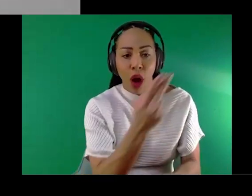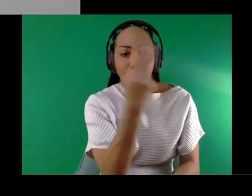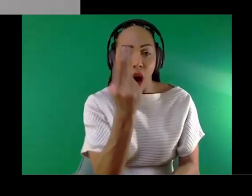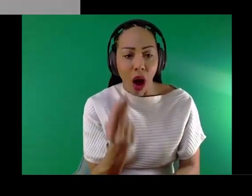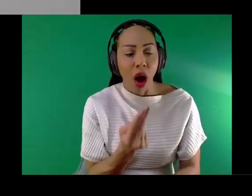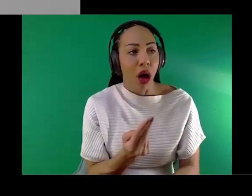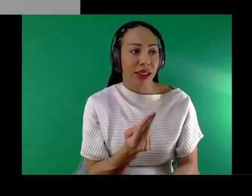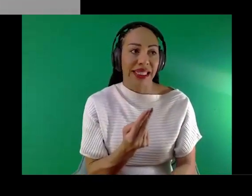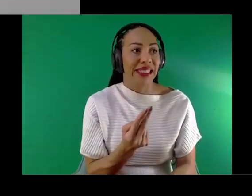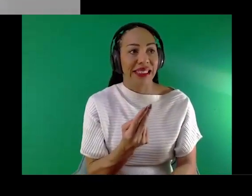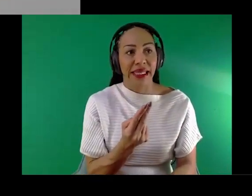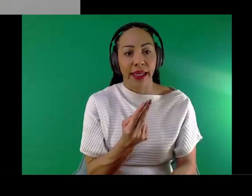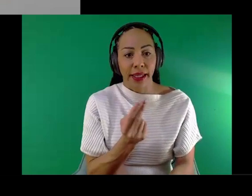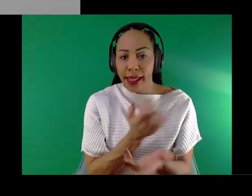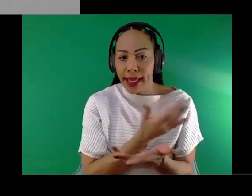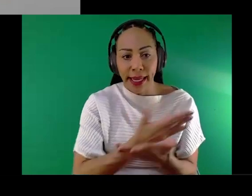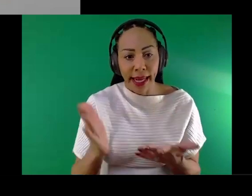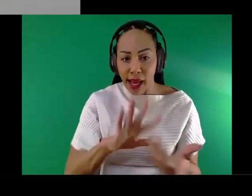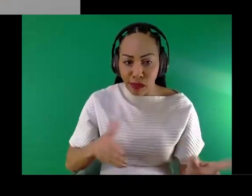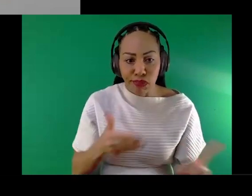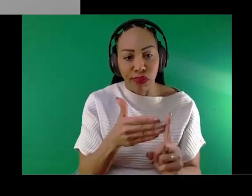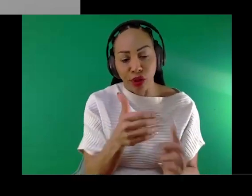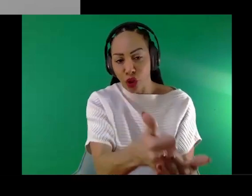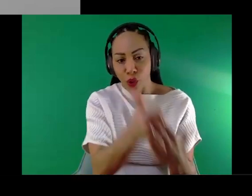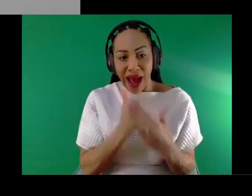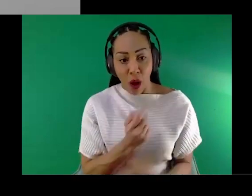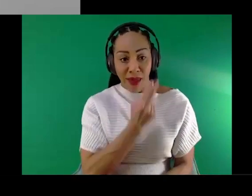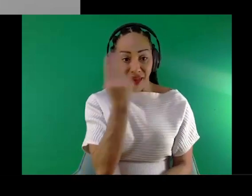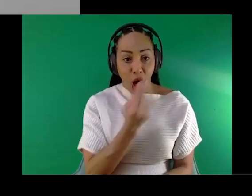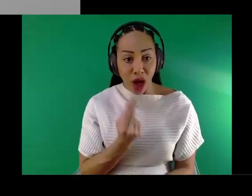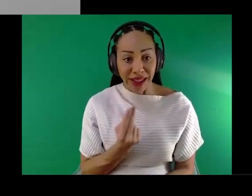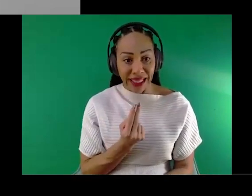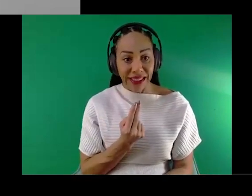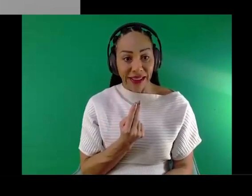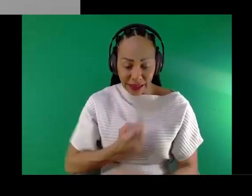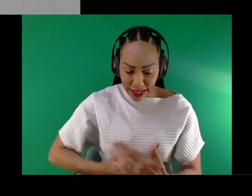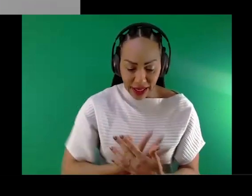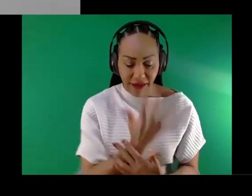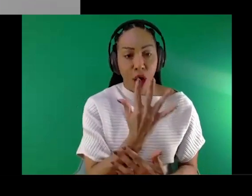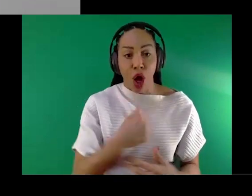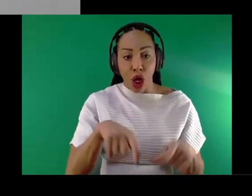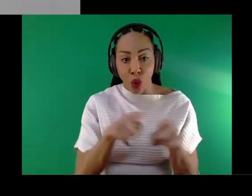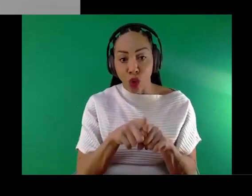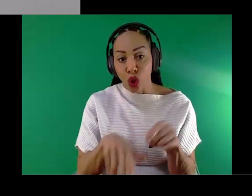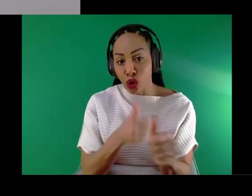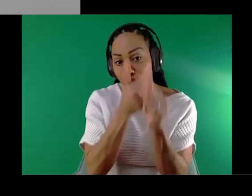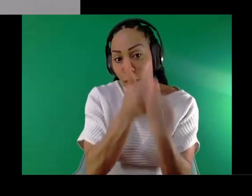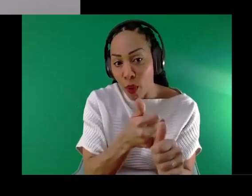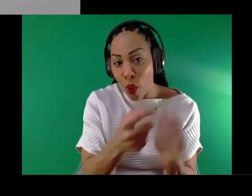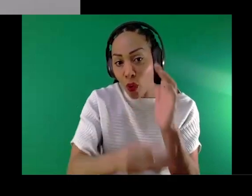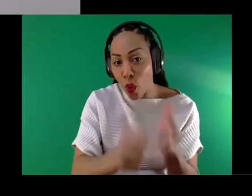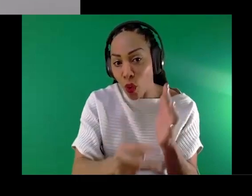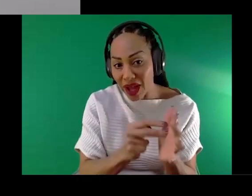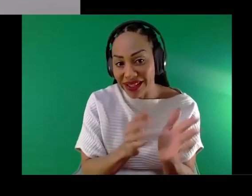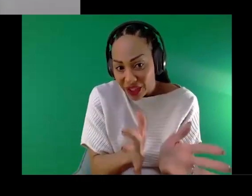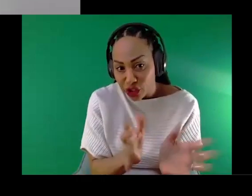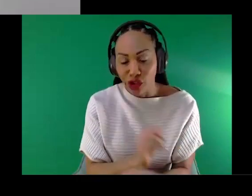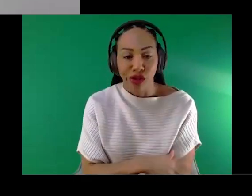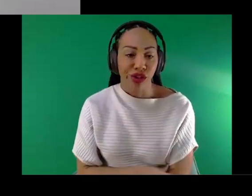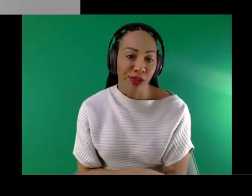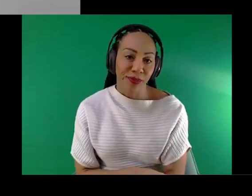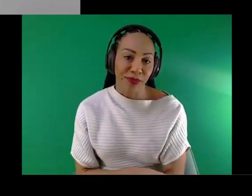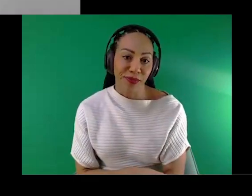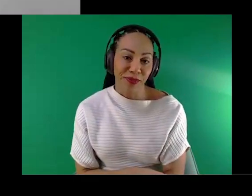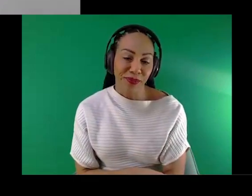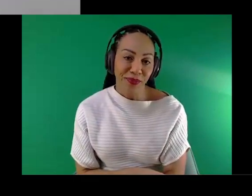artists in their creative process and for the production organisations in the system this goes